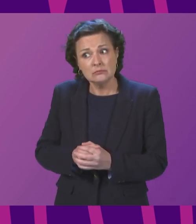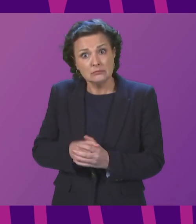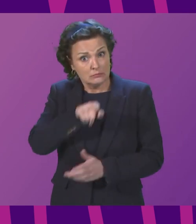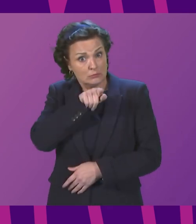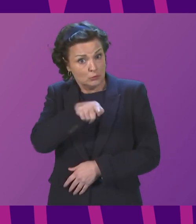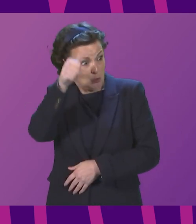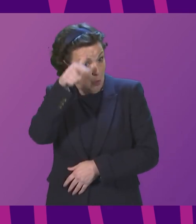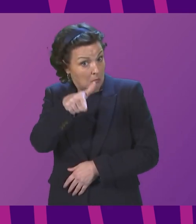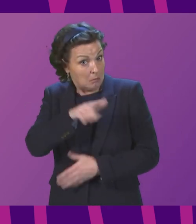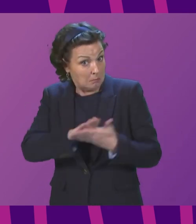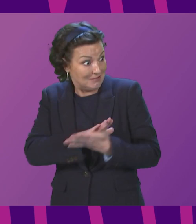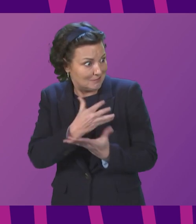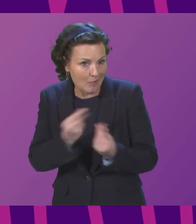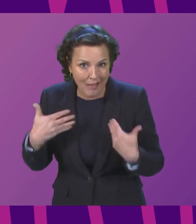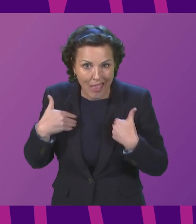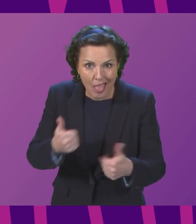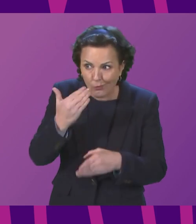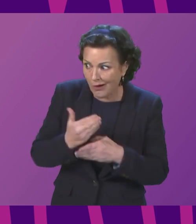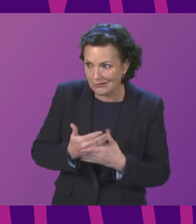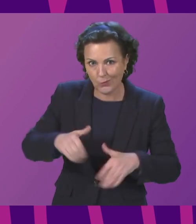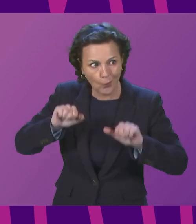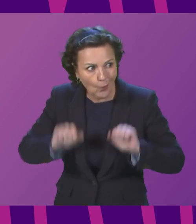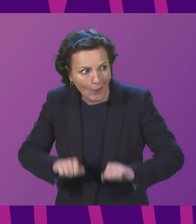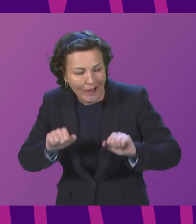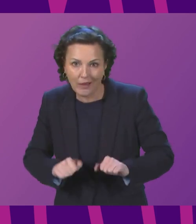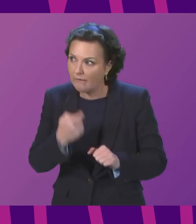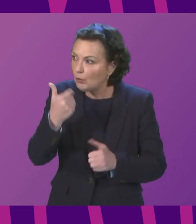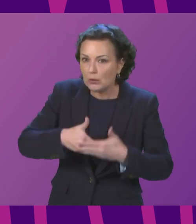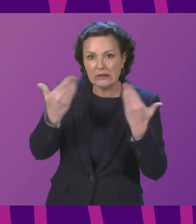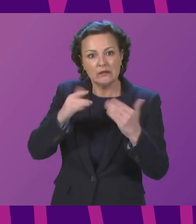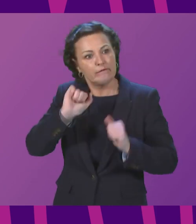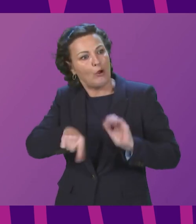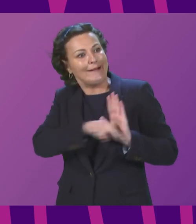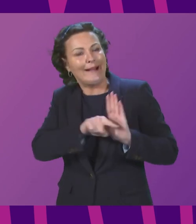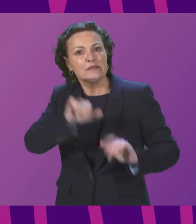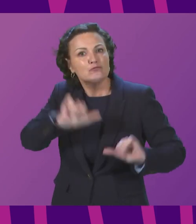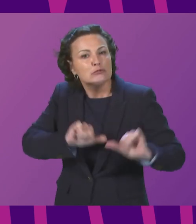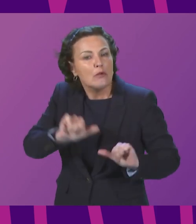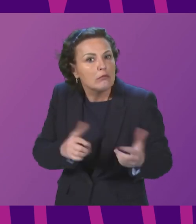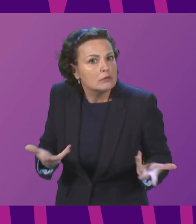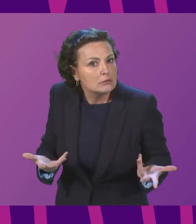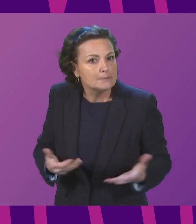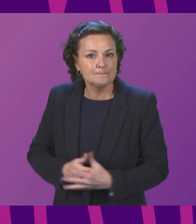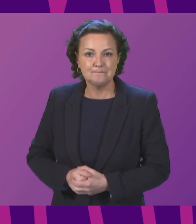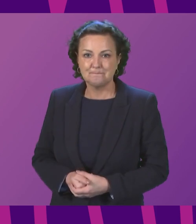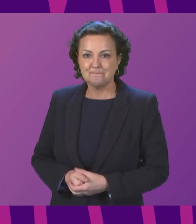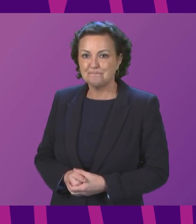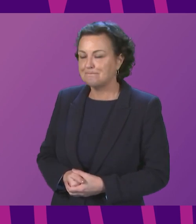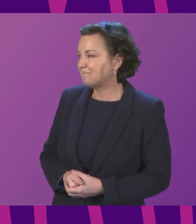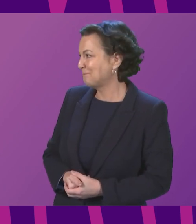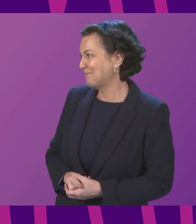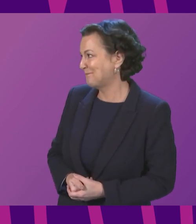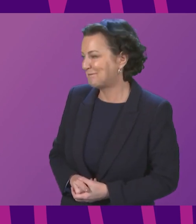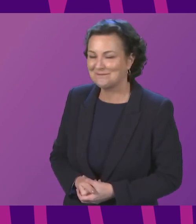health workers waiting, in some cases, days for a negative result?